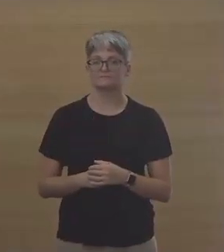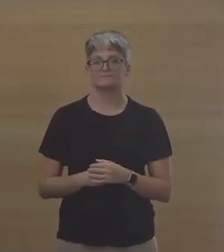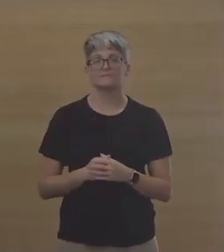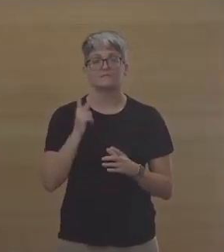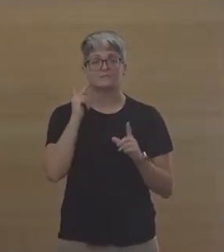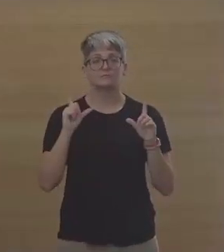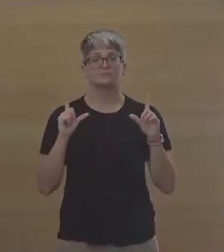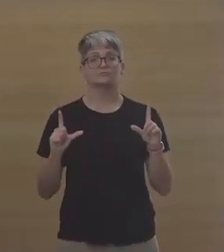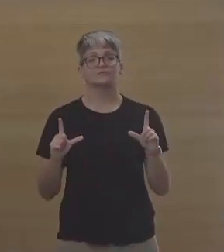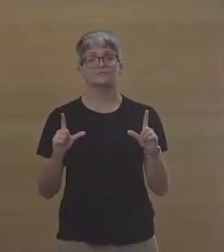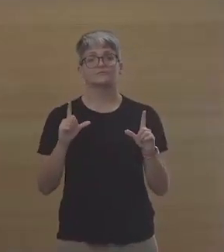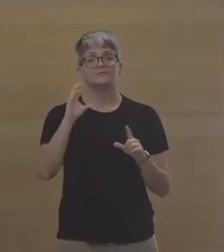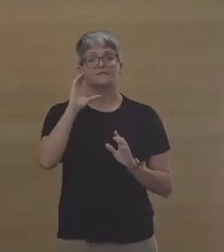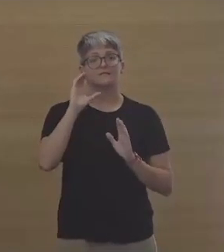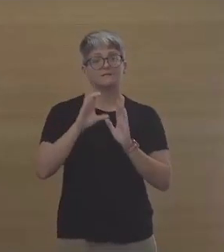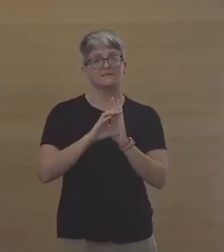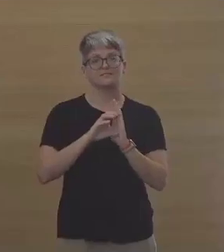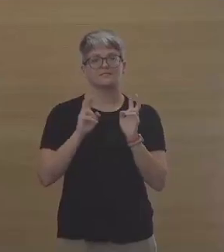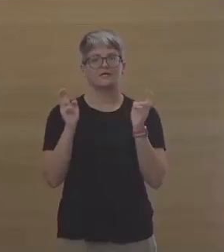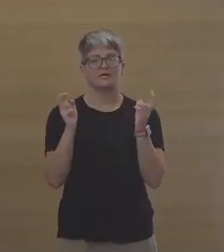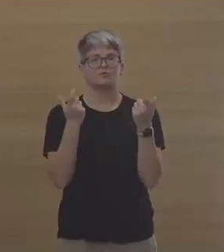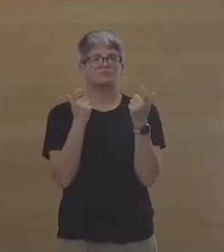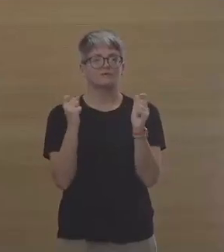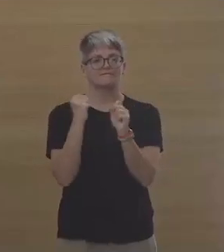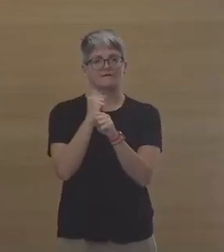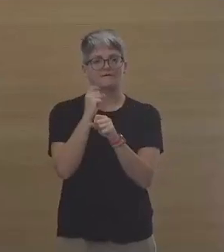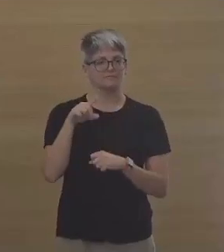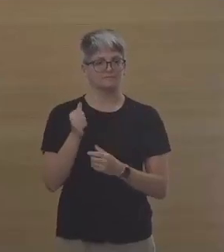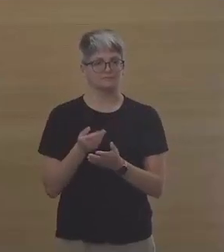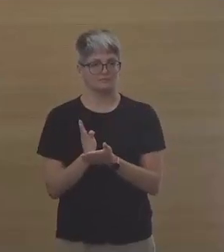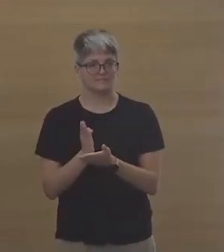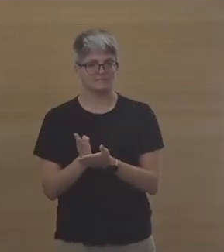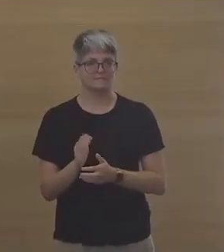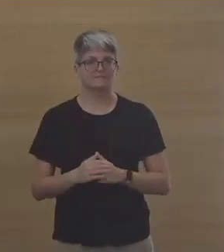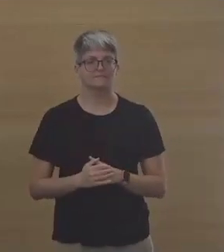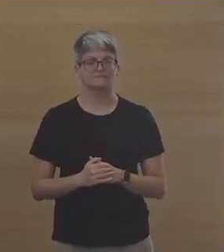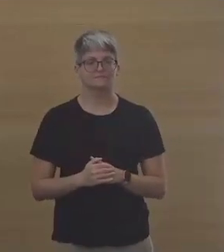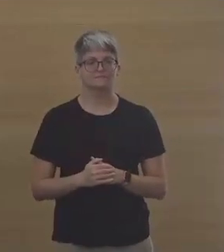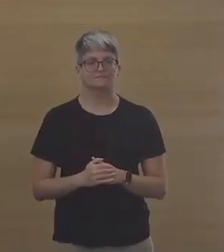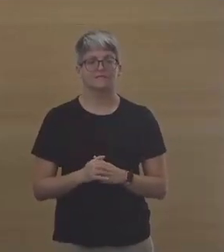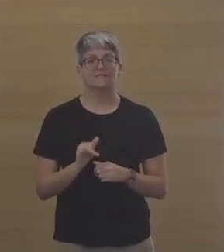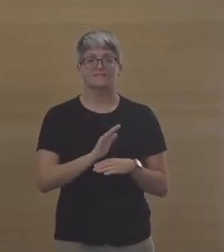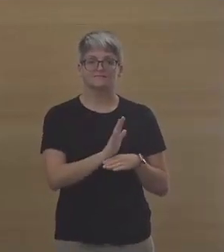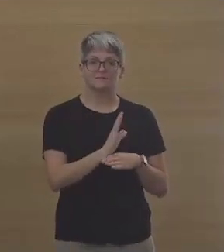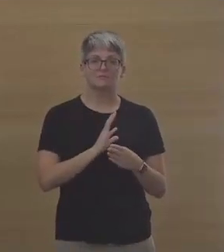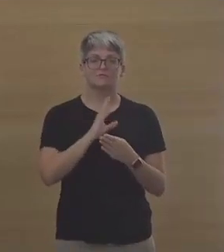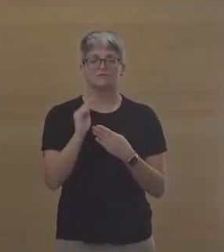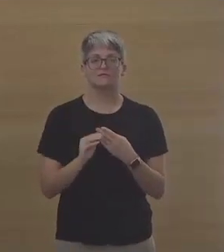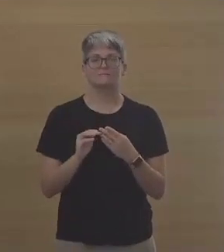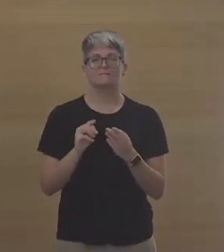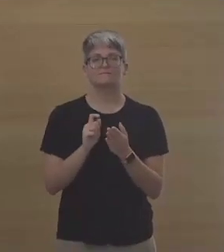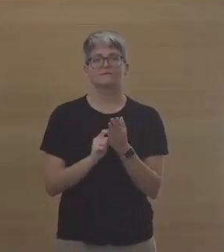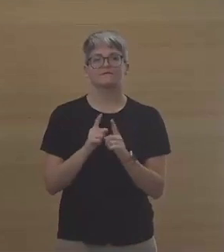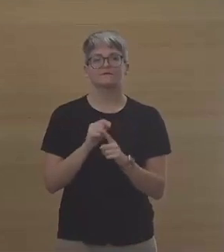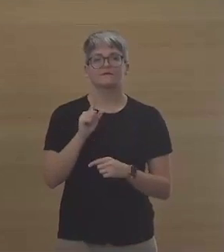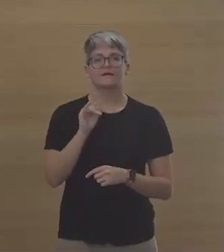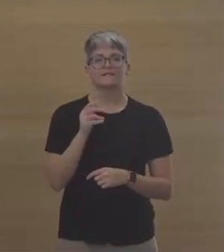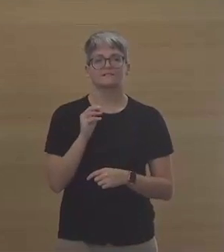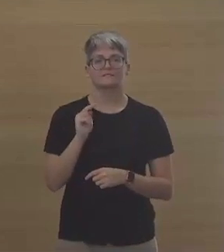the cover of "The Great Fight for Disability Rights," a film and curriculum by Alison Gilkey and Eric Neudel,